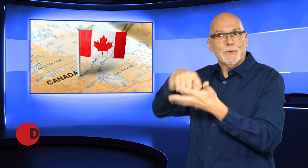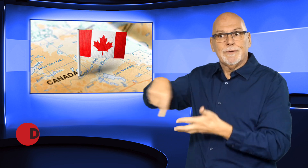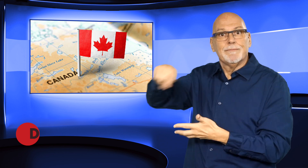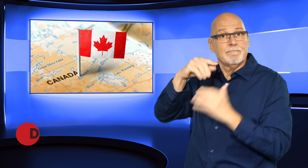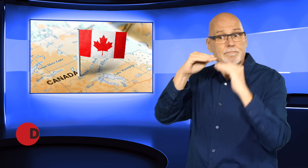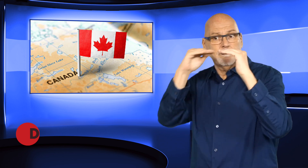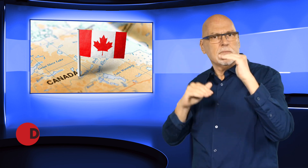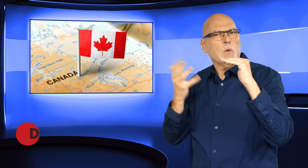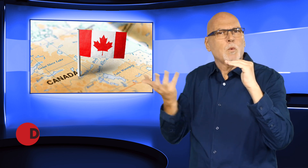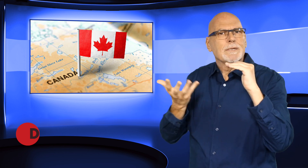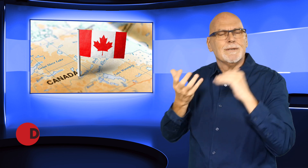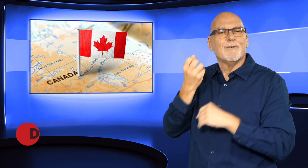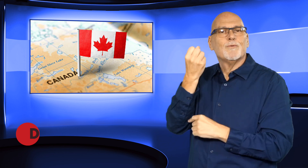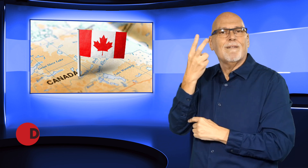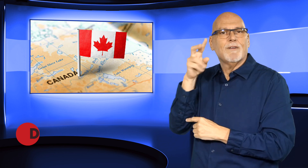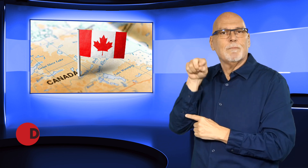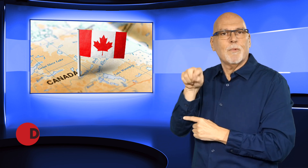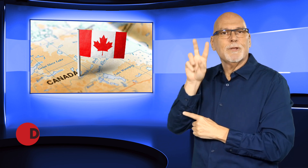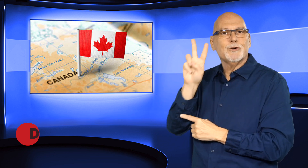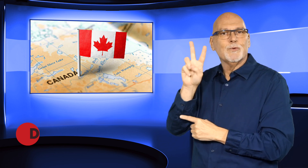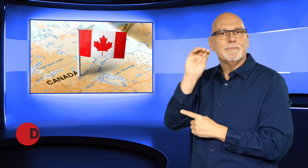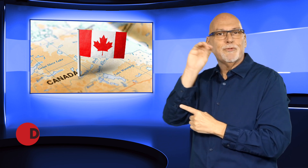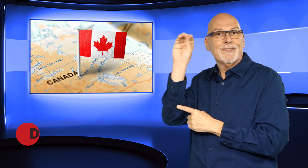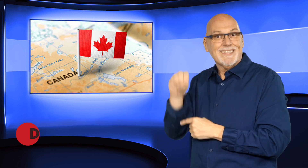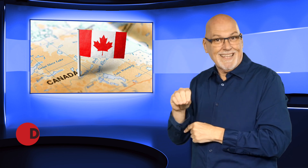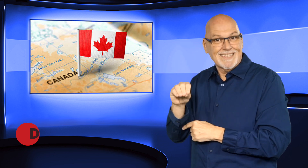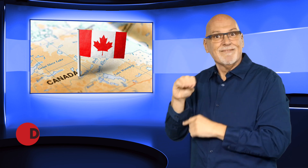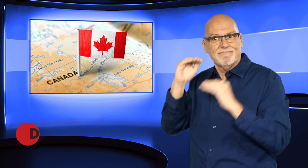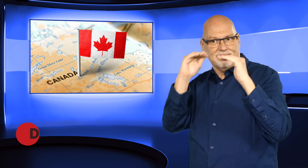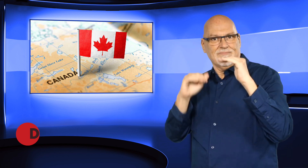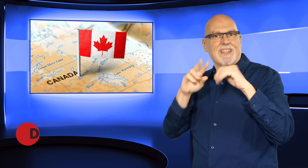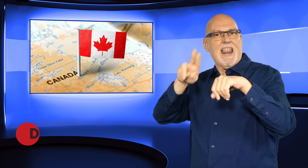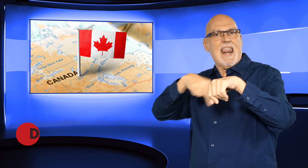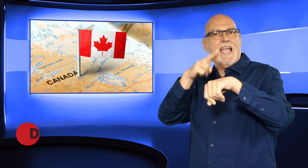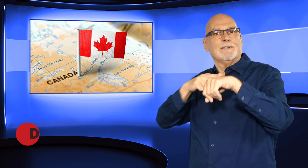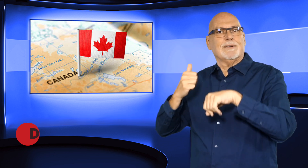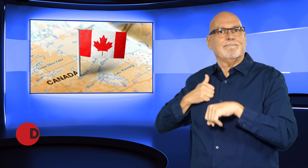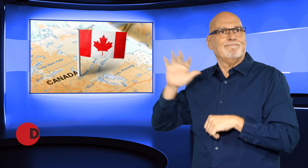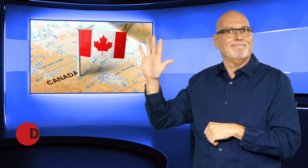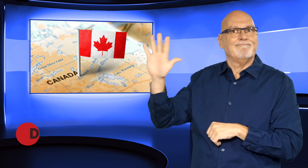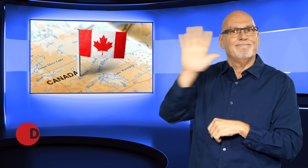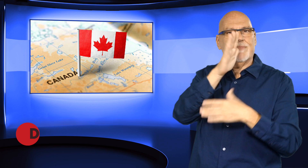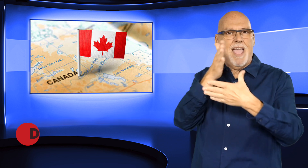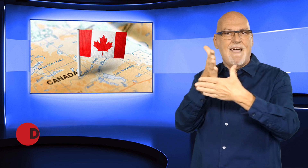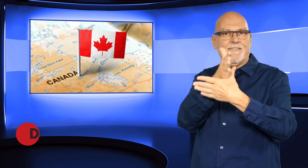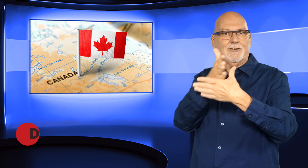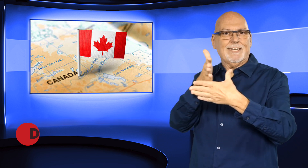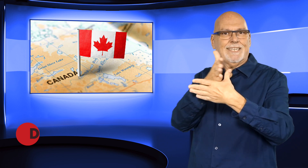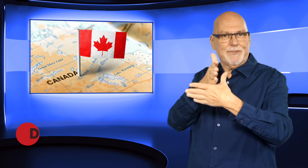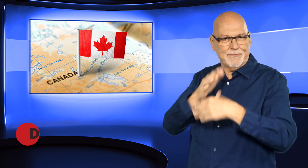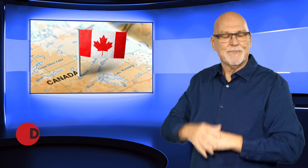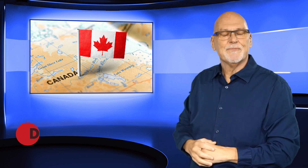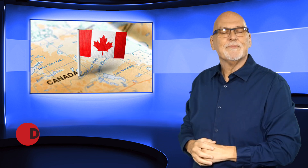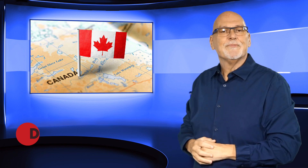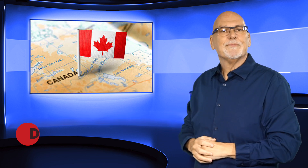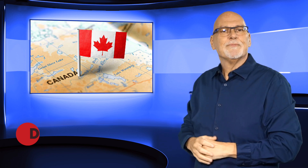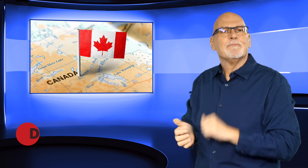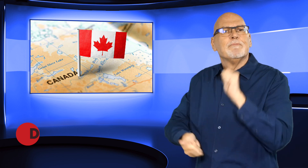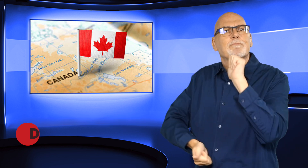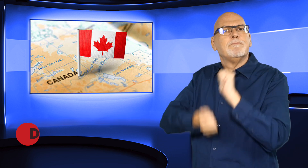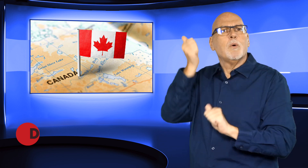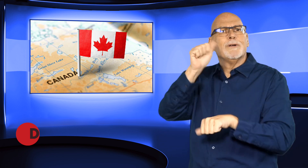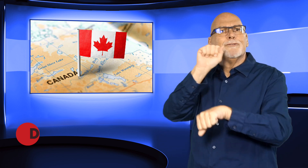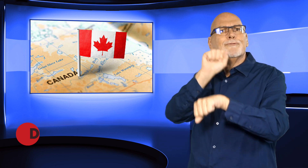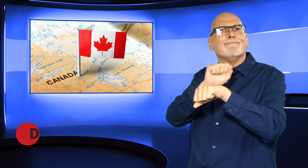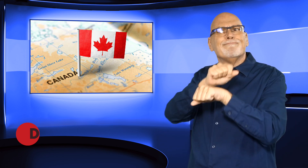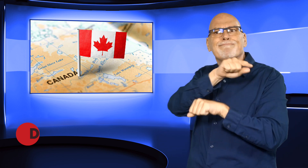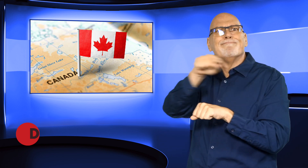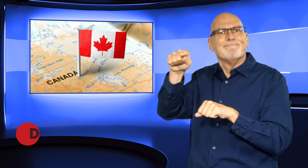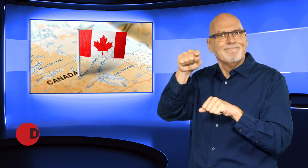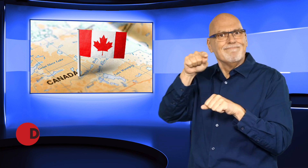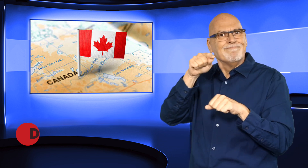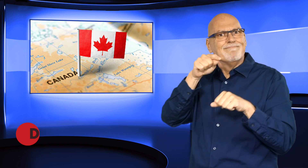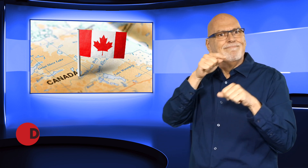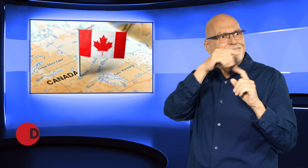students is 12.2% which is below the national average.